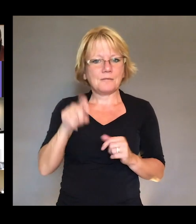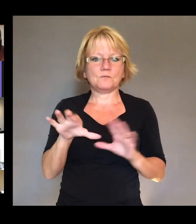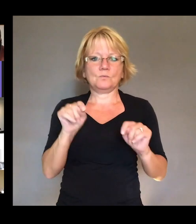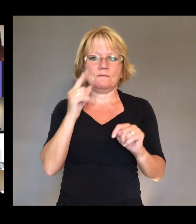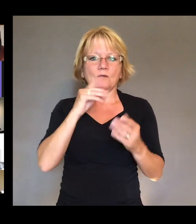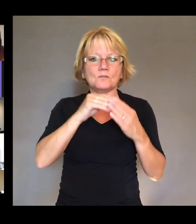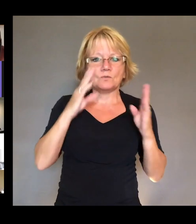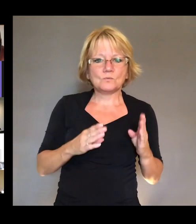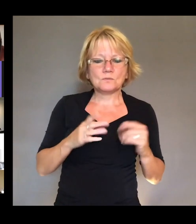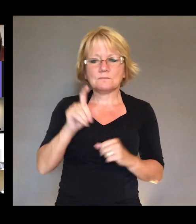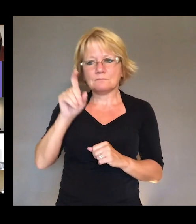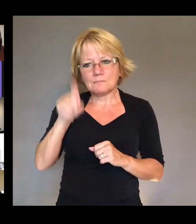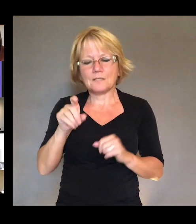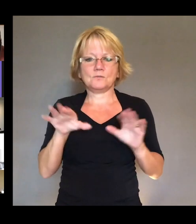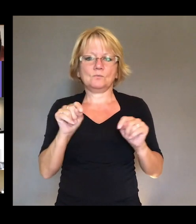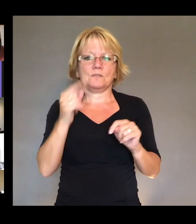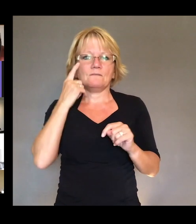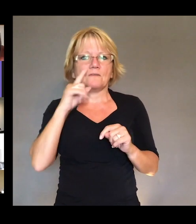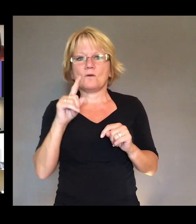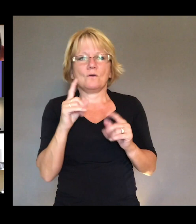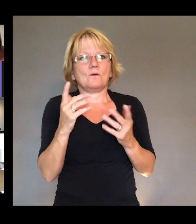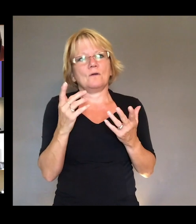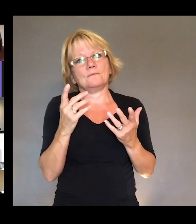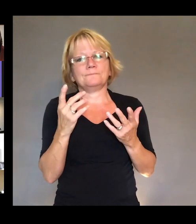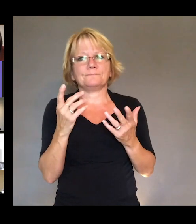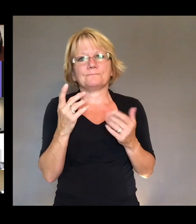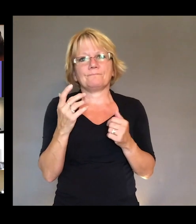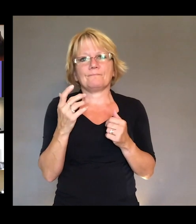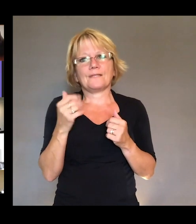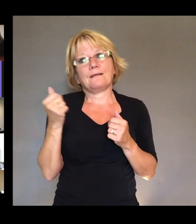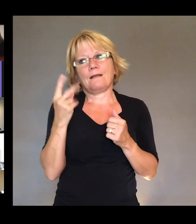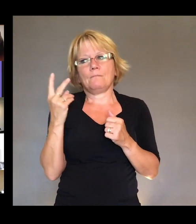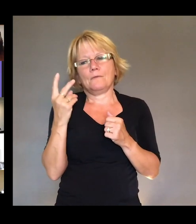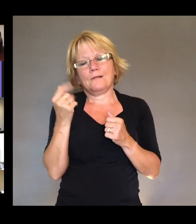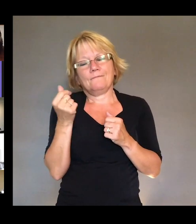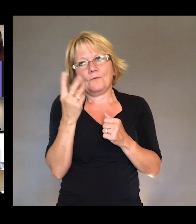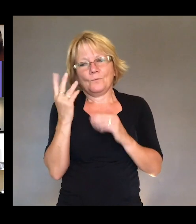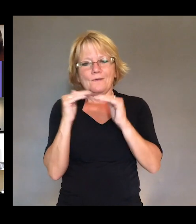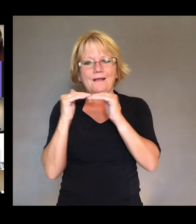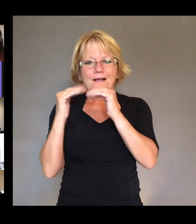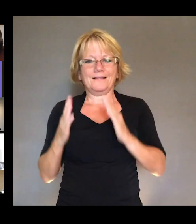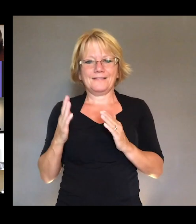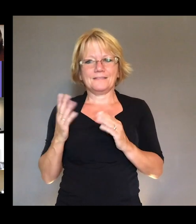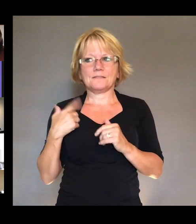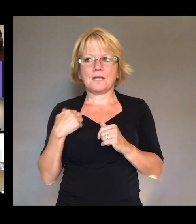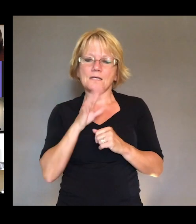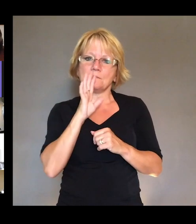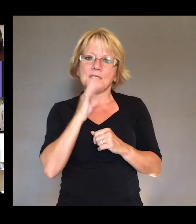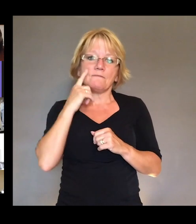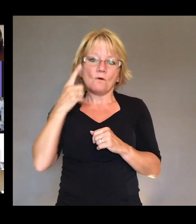I had to do it for the students. I had to do it from the, you know, I only had a few colleagues that looked like me, unfortunately at that institution.